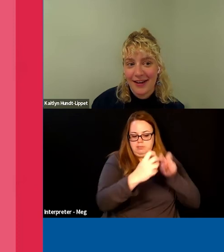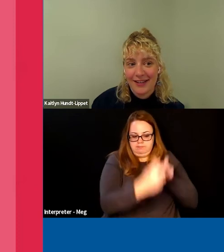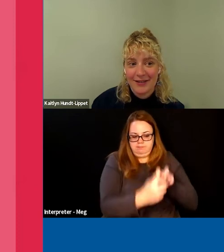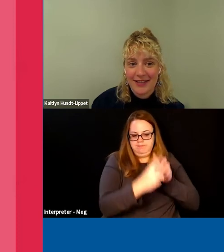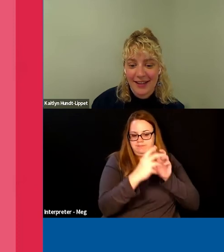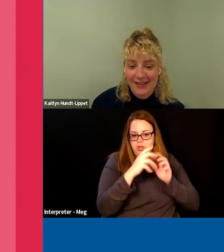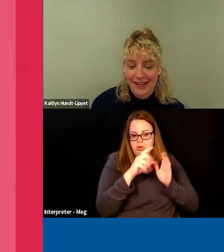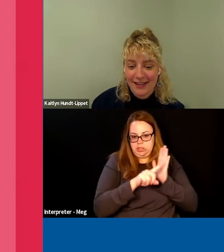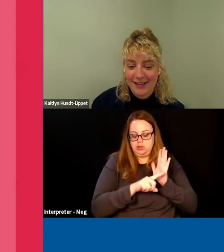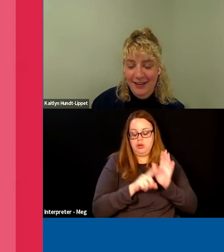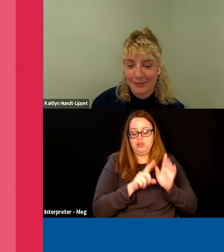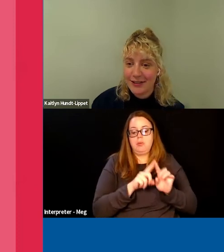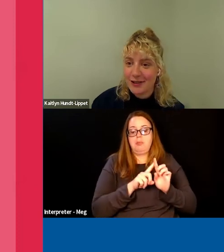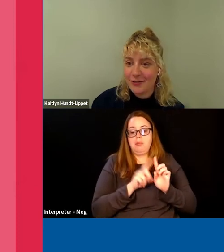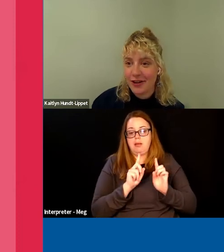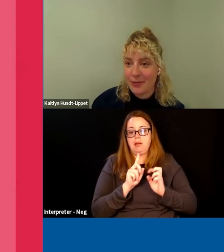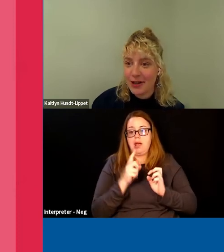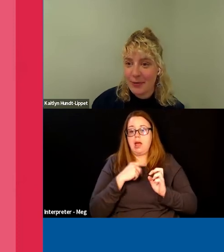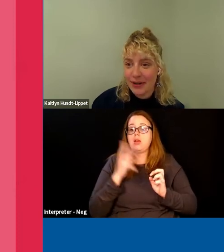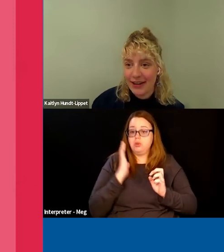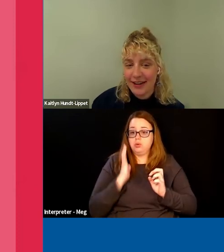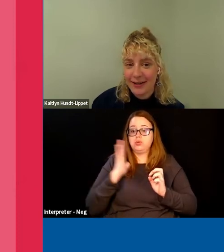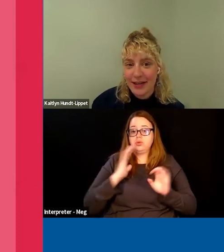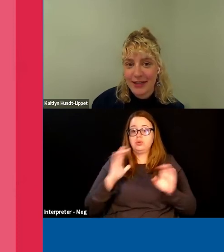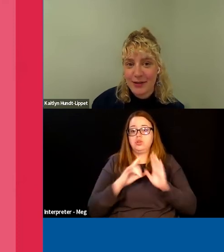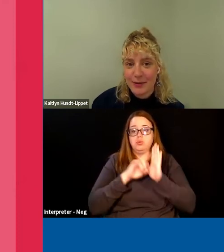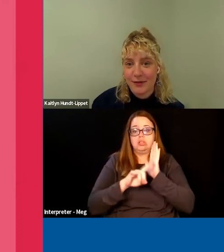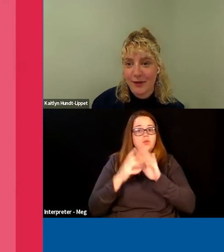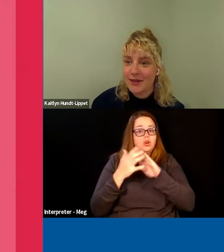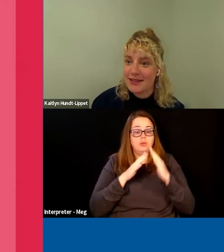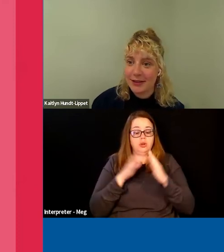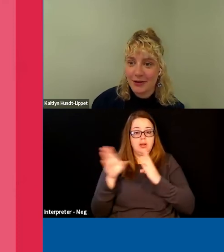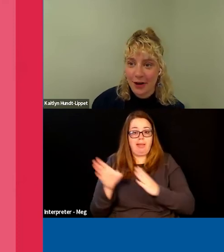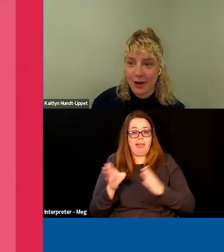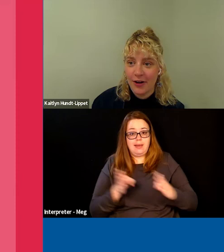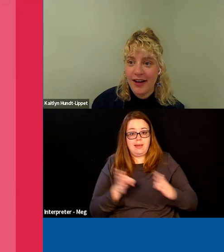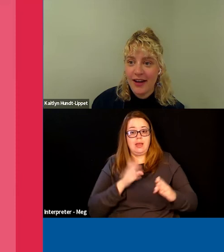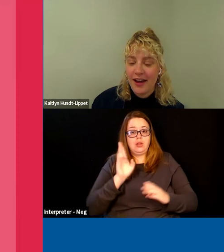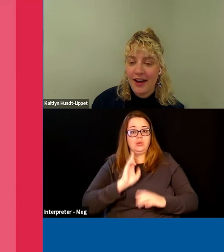when I used to conduct research for community planning. I used to work for the city of Toronto,